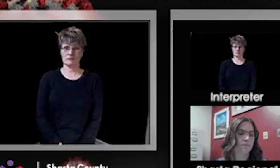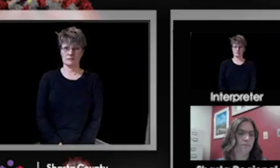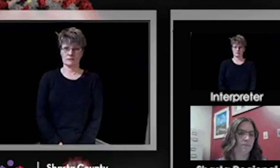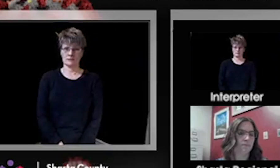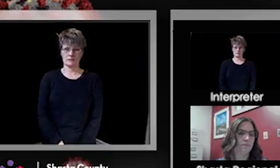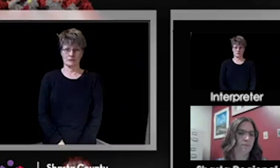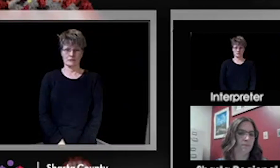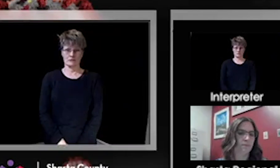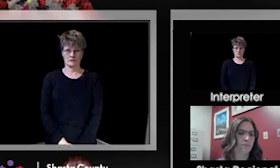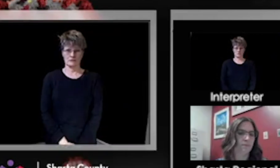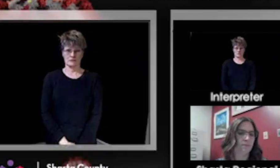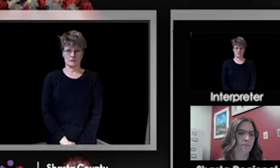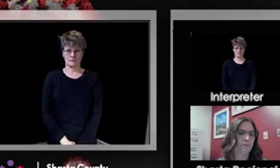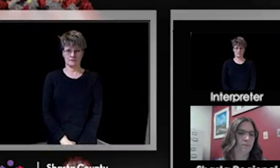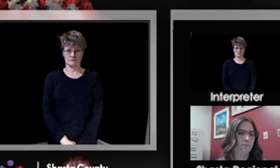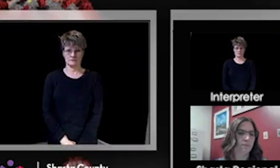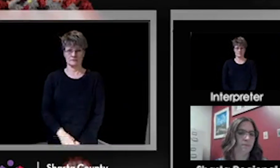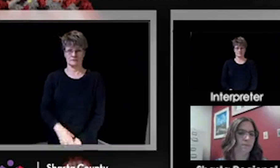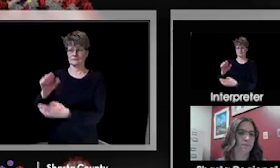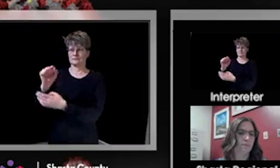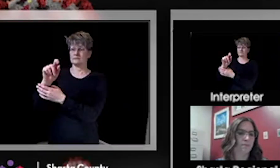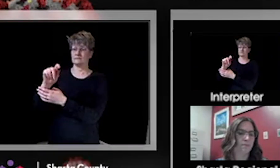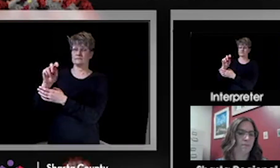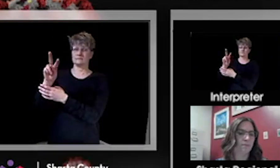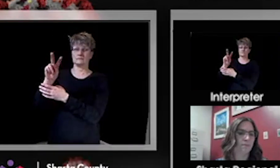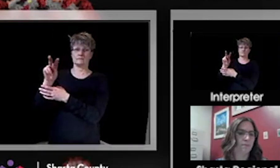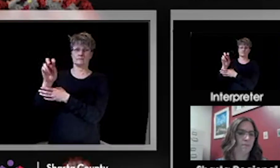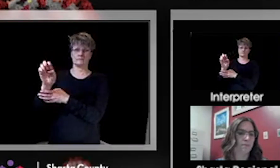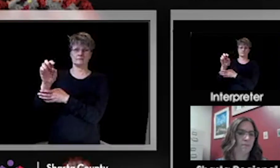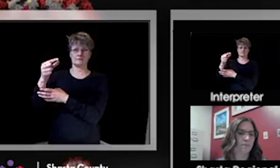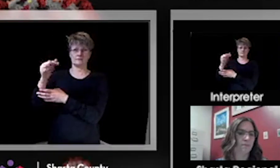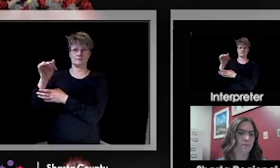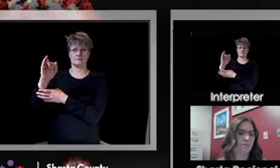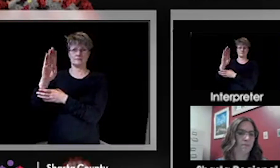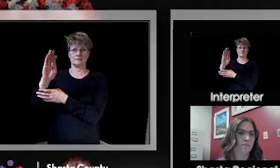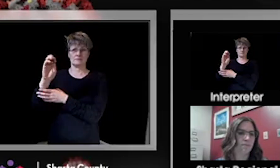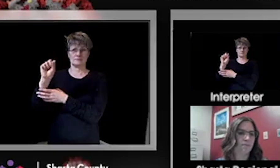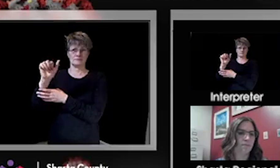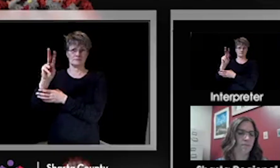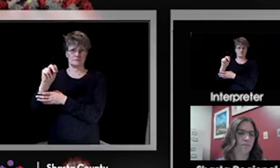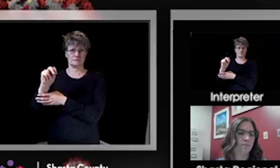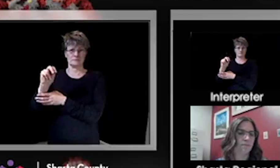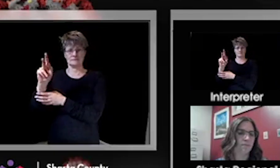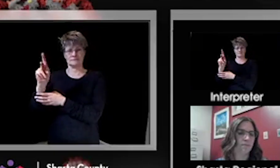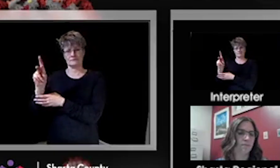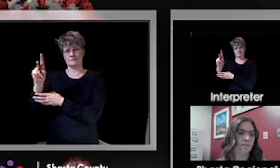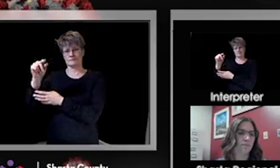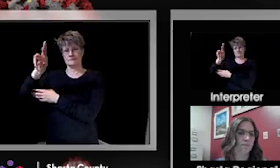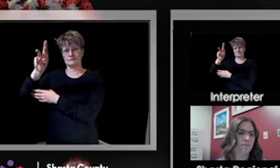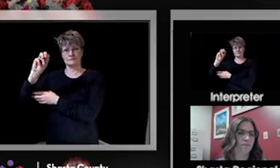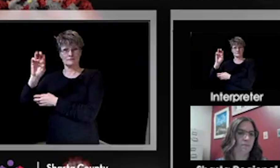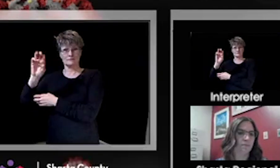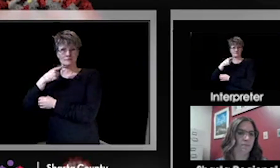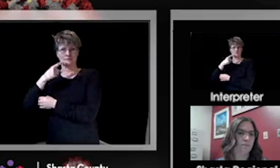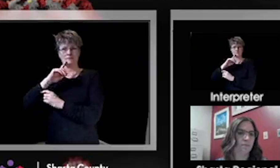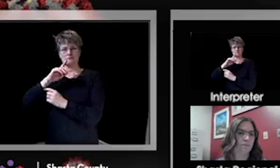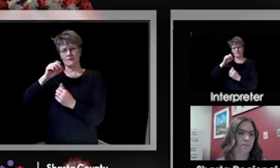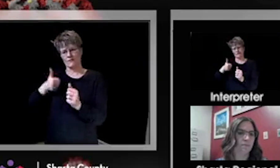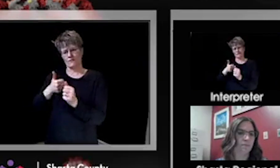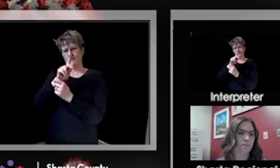Just one follow up. Because as of now, testing is limited to people who have acute symptoms